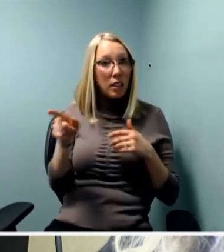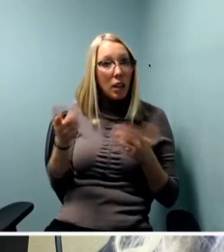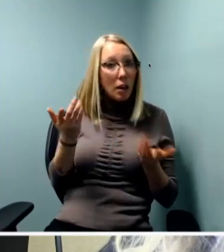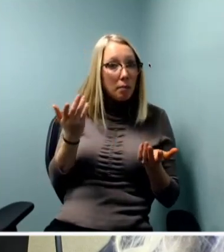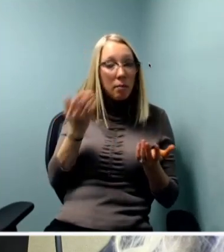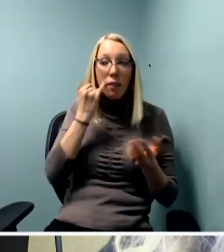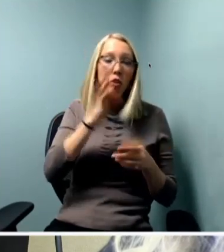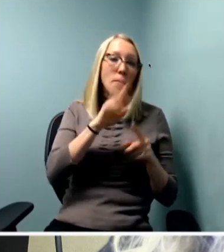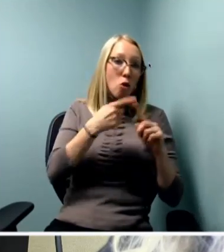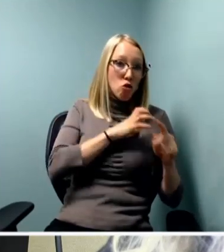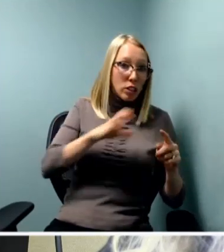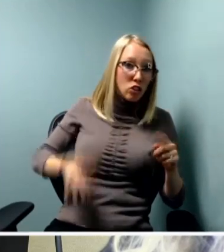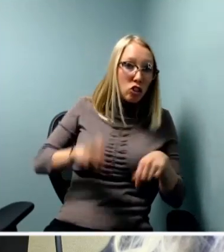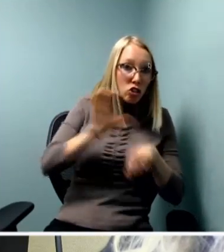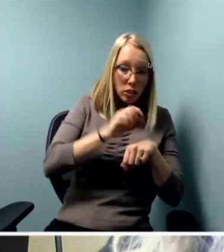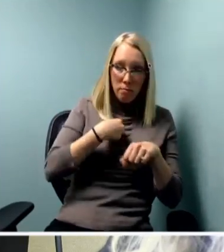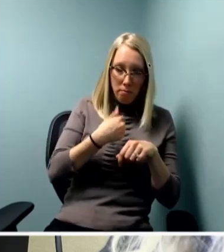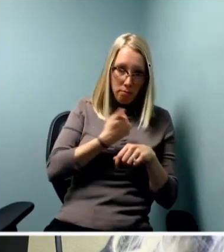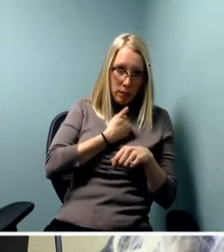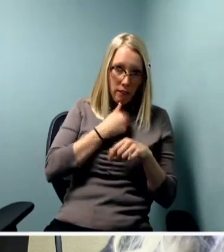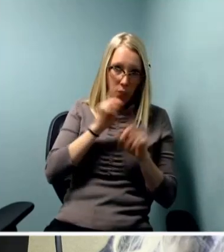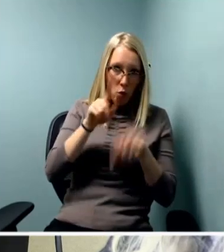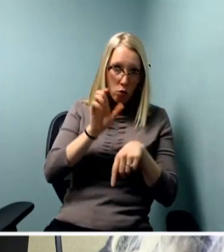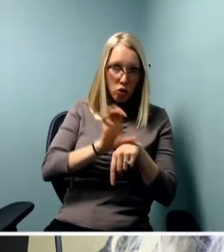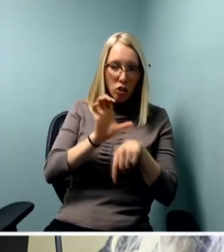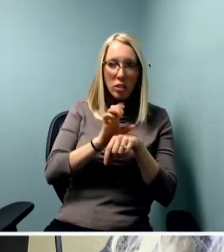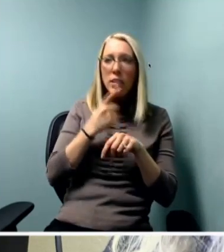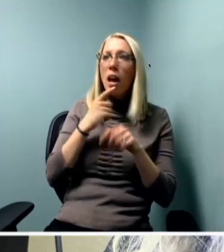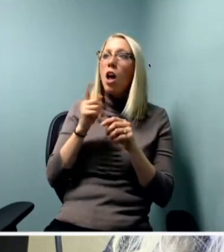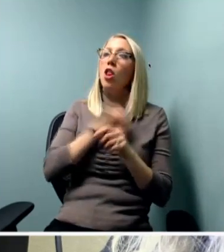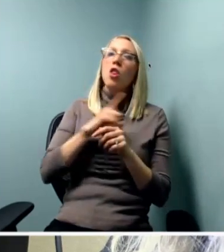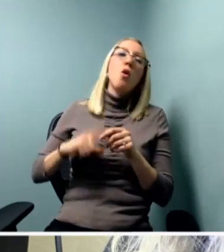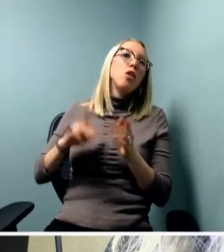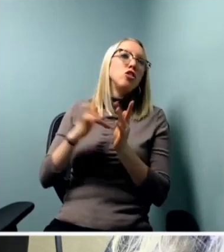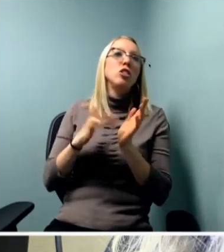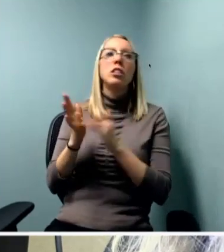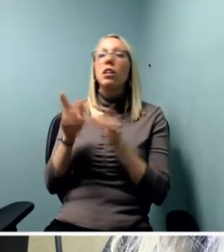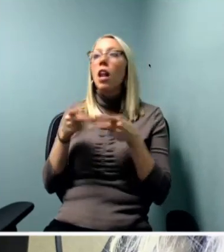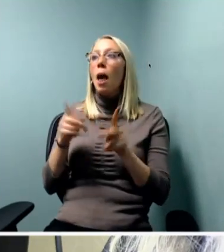I go to church and people are like "Lord Jesus, let me pray." But Jesus don't make no mistakes,